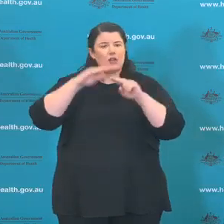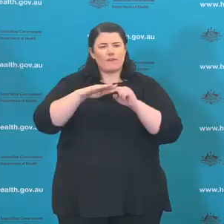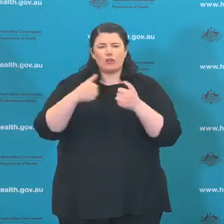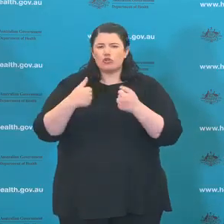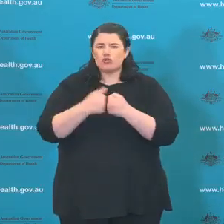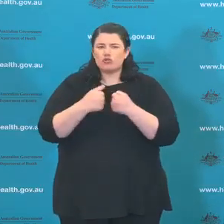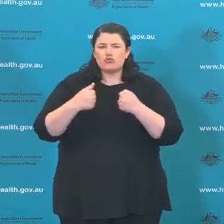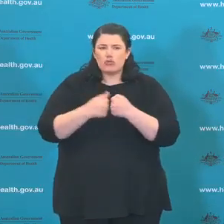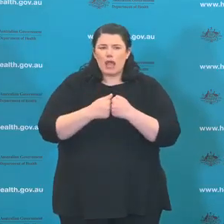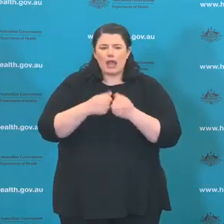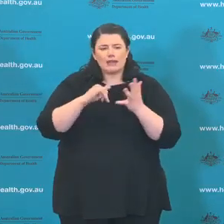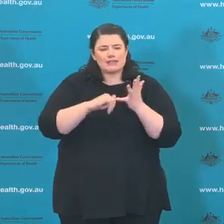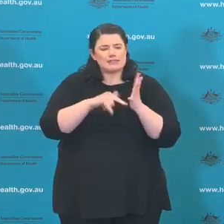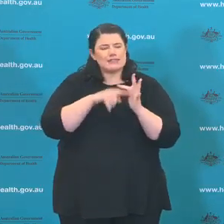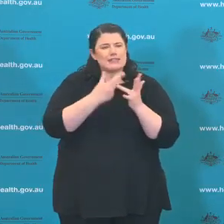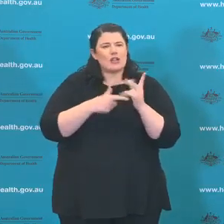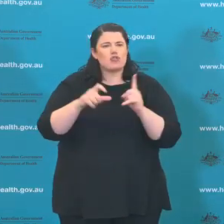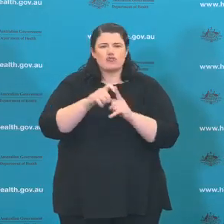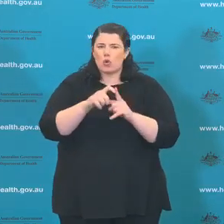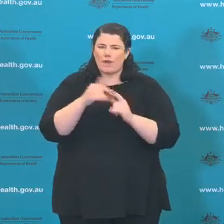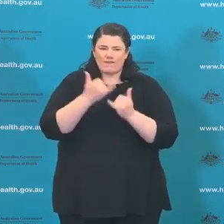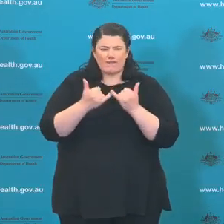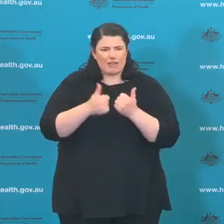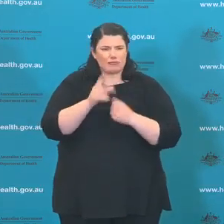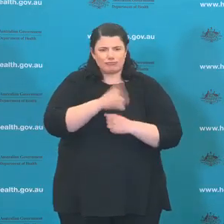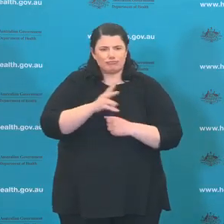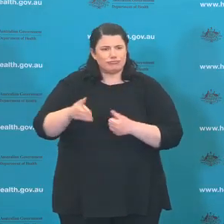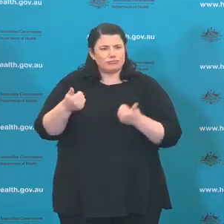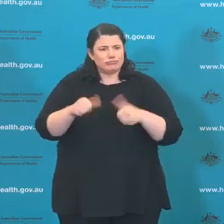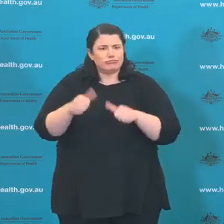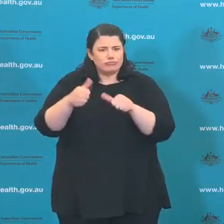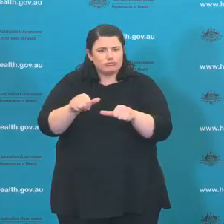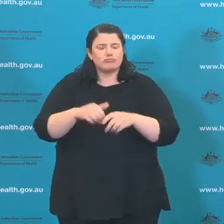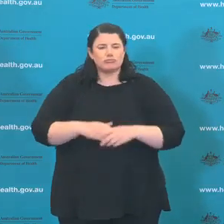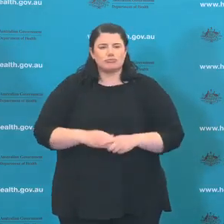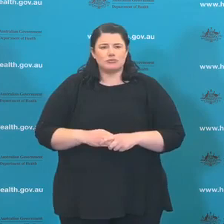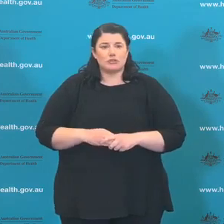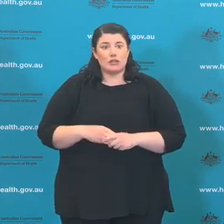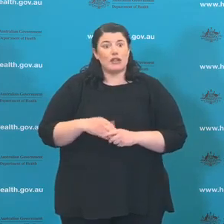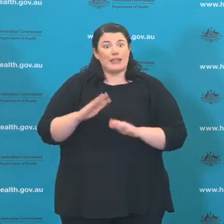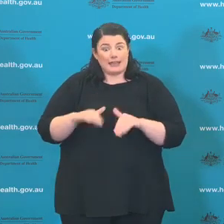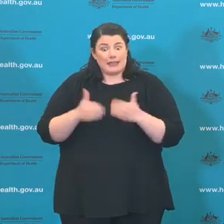Dexamethasone in the use of patients either in hospital, either acquiring